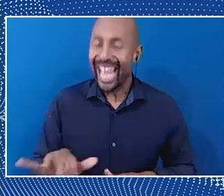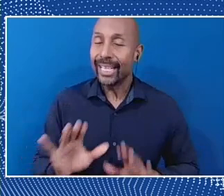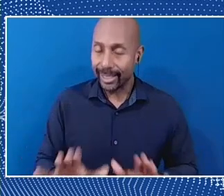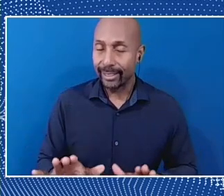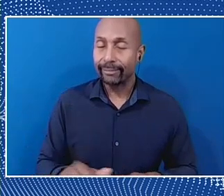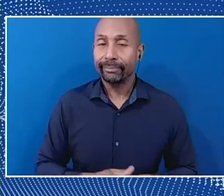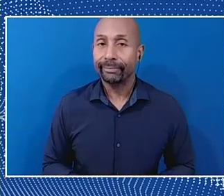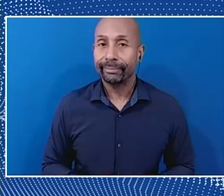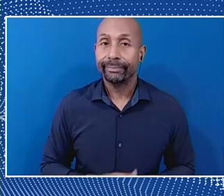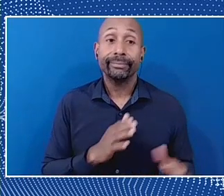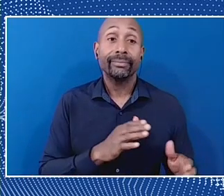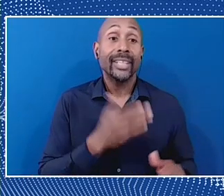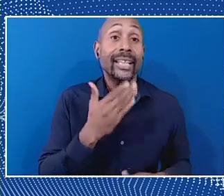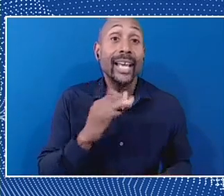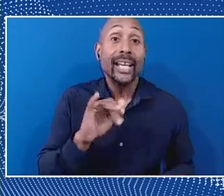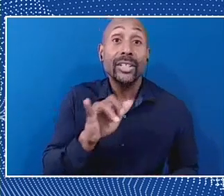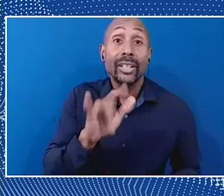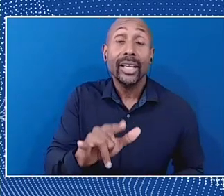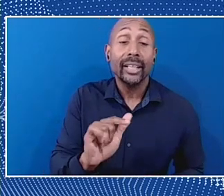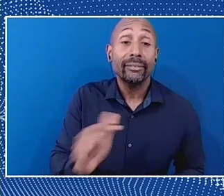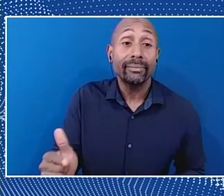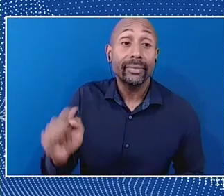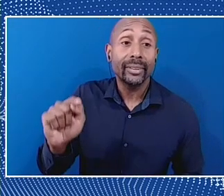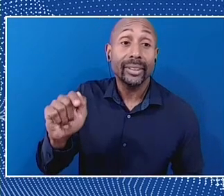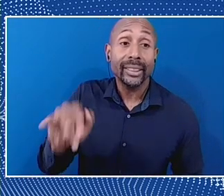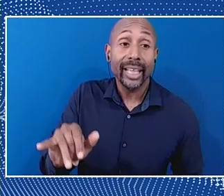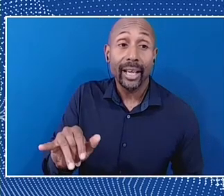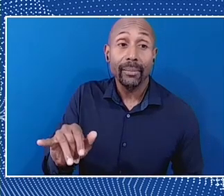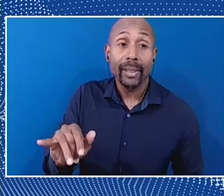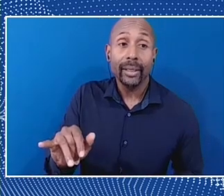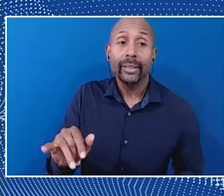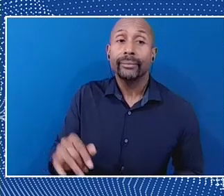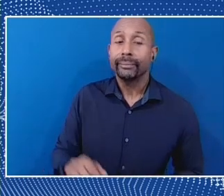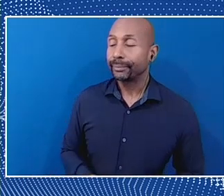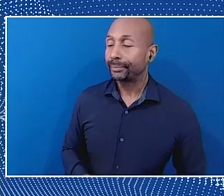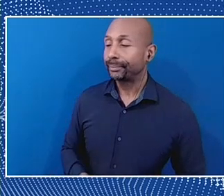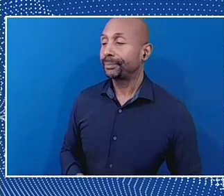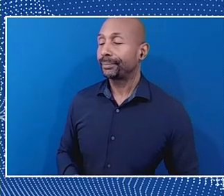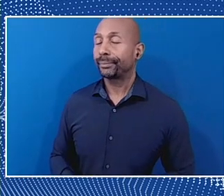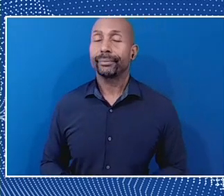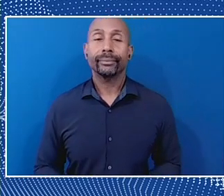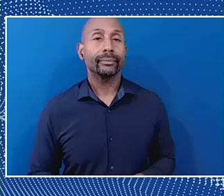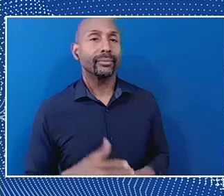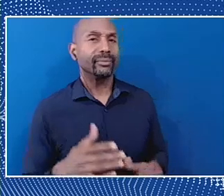Thank you, Mike. So I really want to reiterate that paragraph C is about